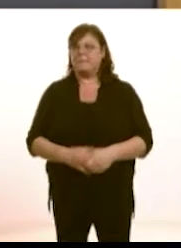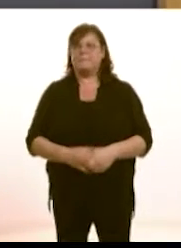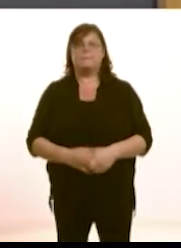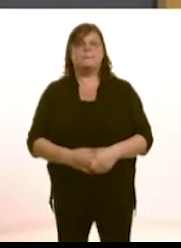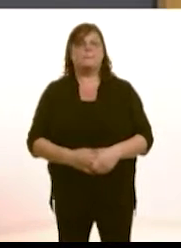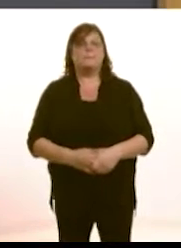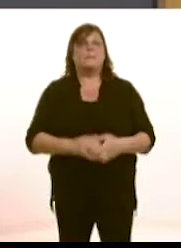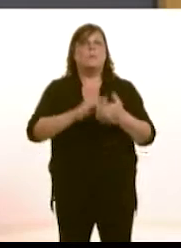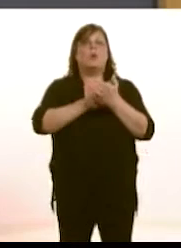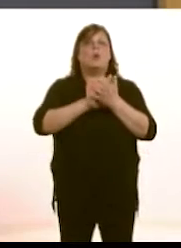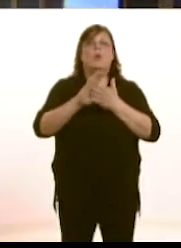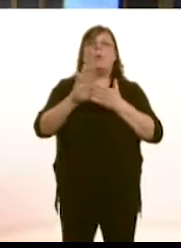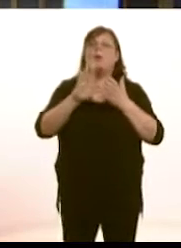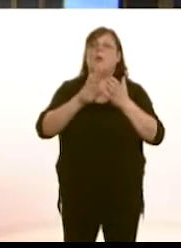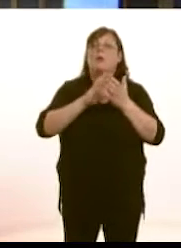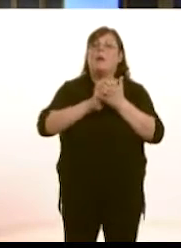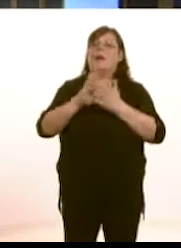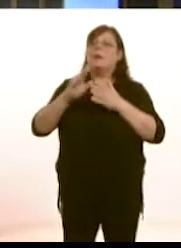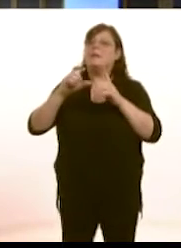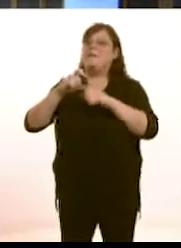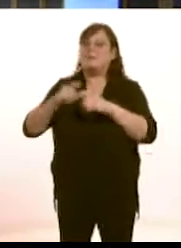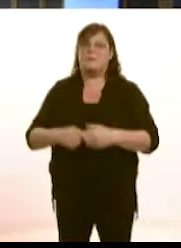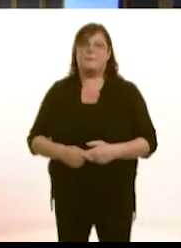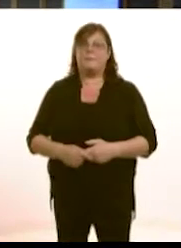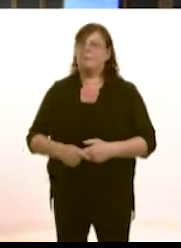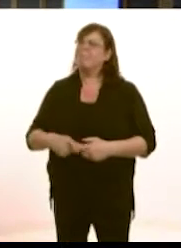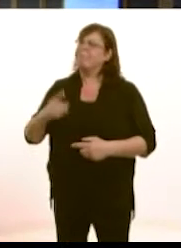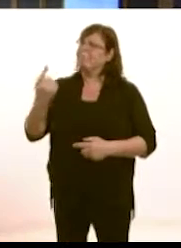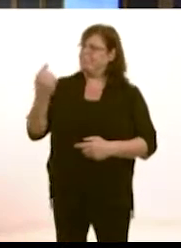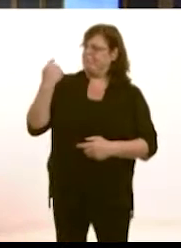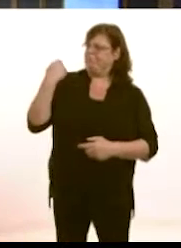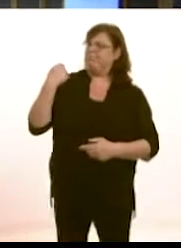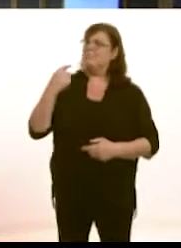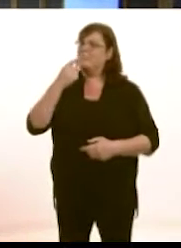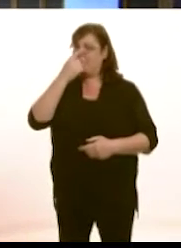Huw Irranca-Davies: It was fascinating the other day, First Minister, to see a representation